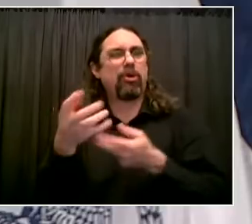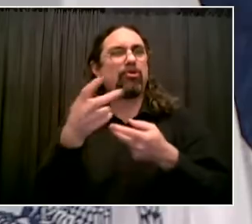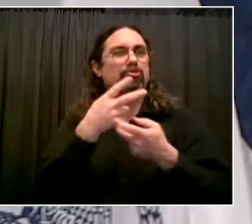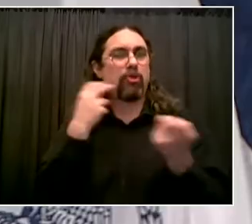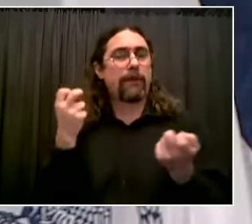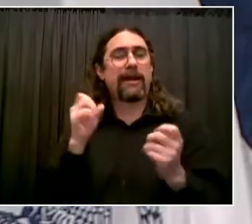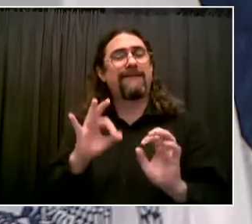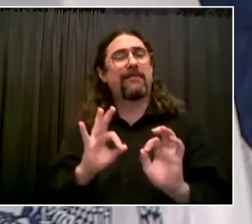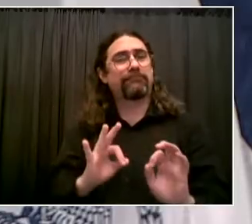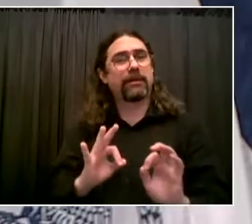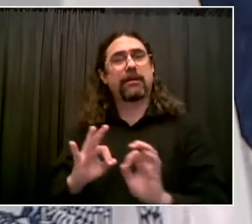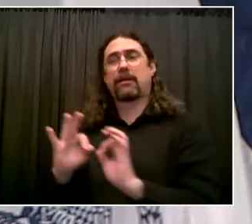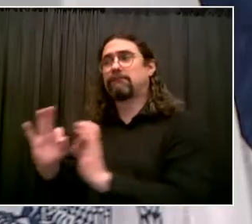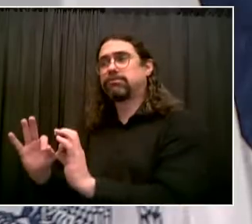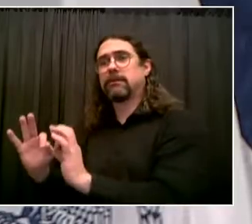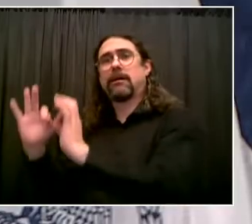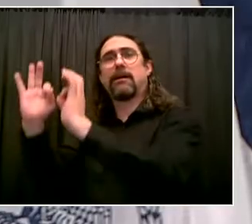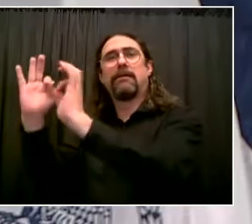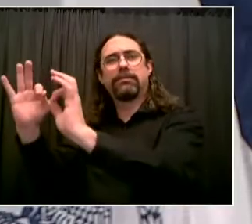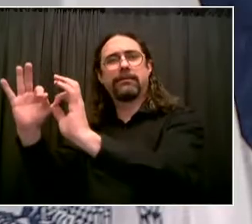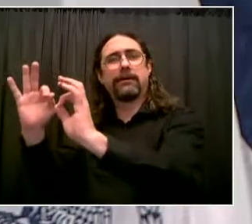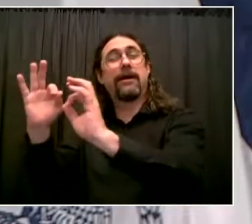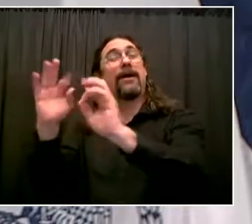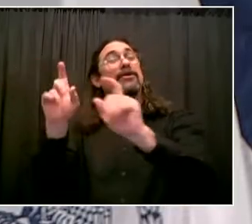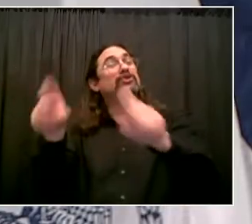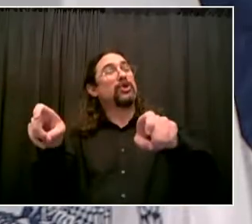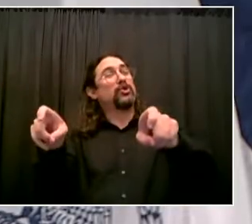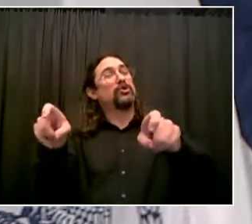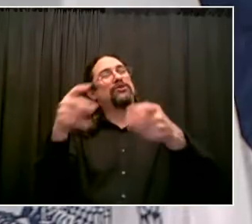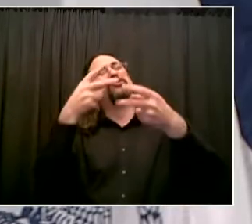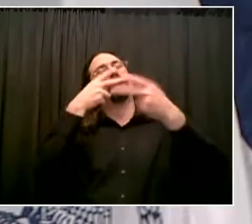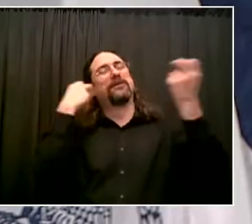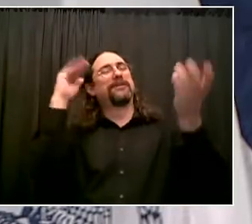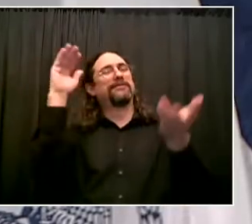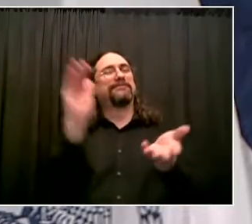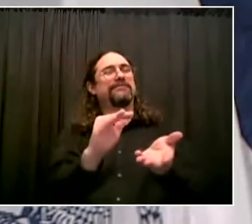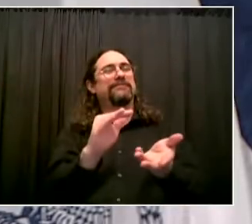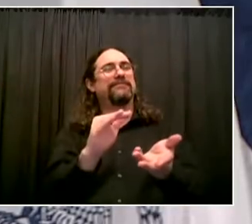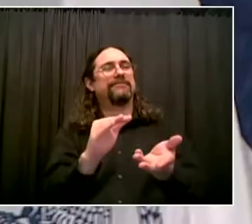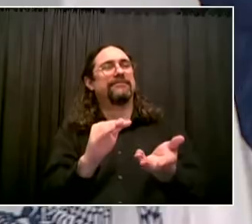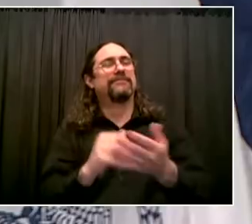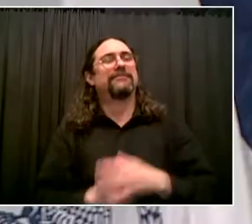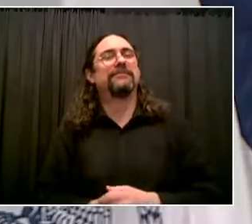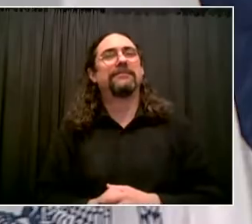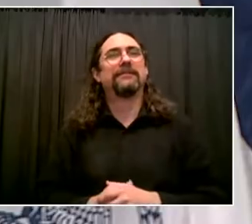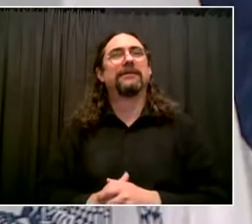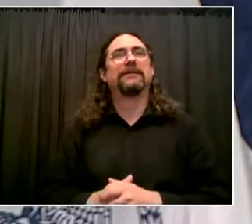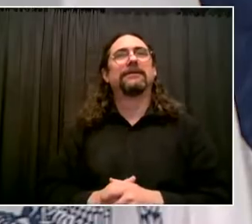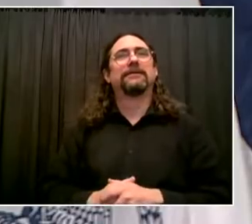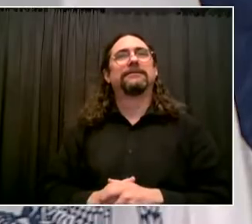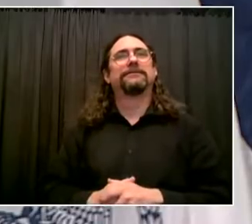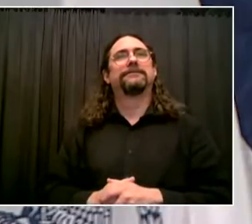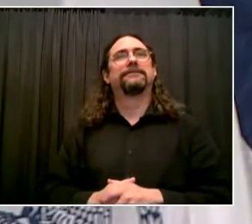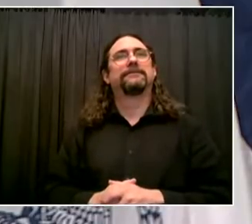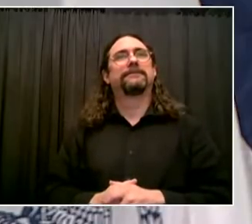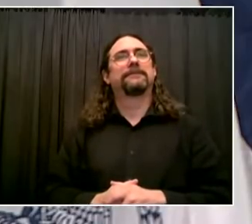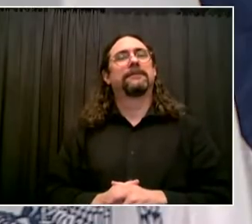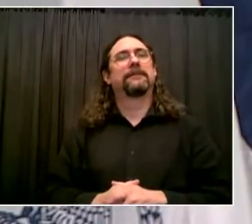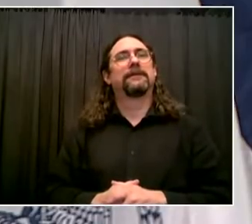CARE ABOUT. I THINK WE ARE